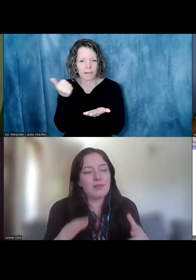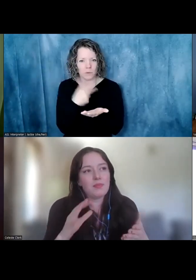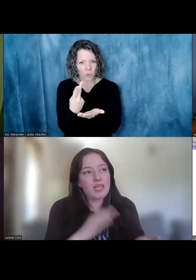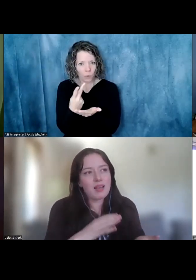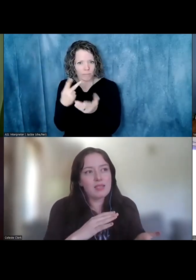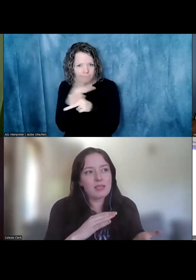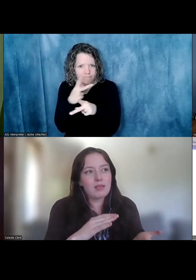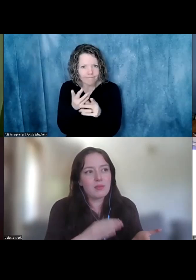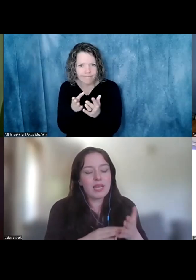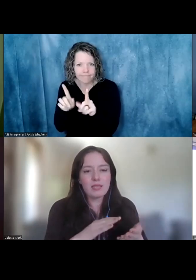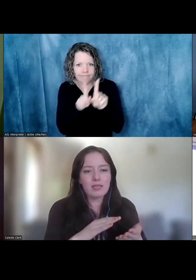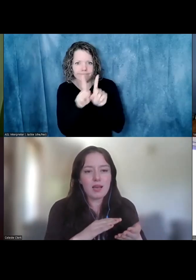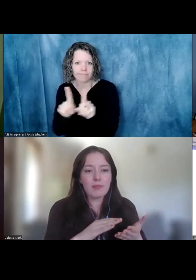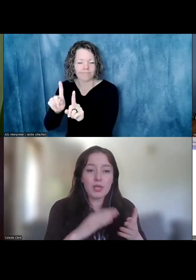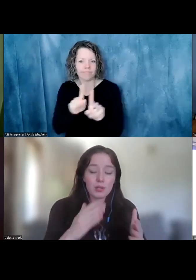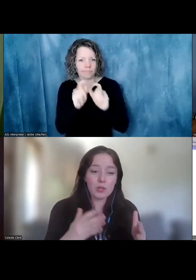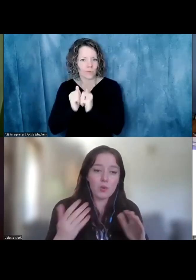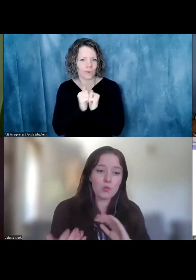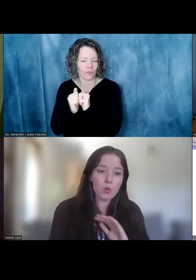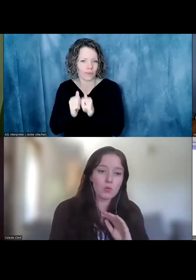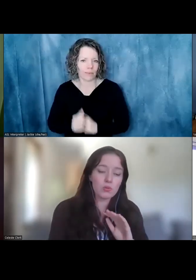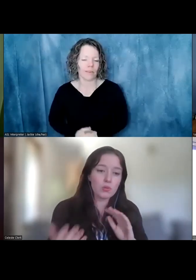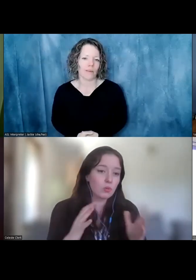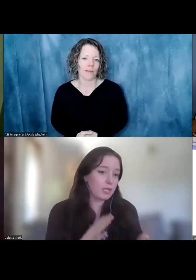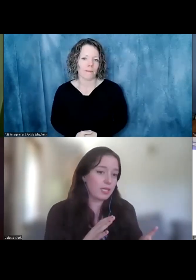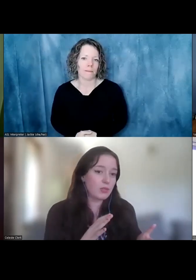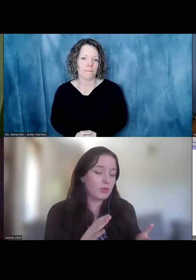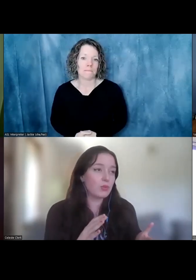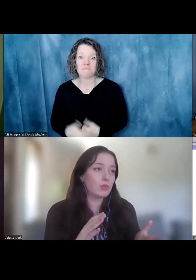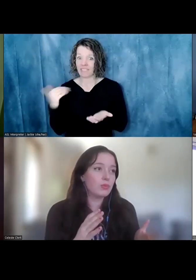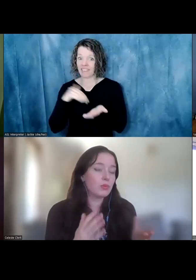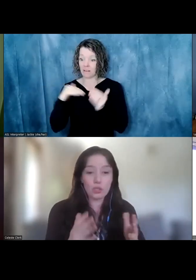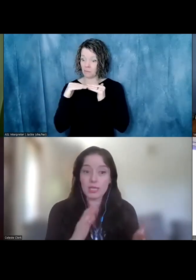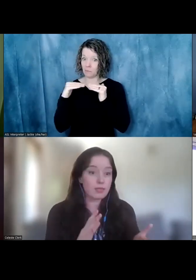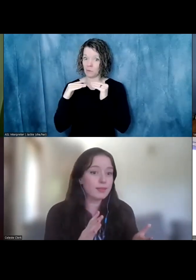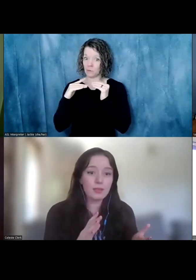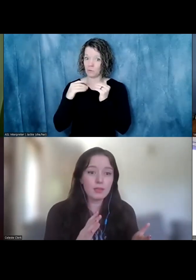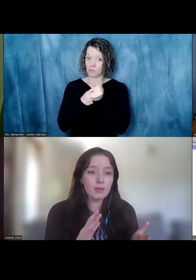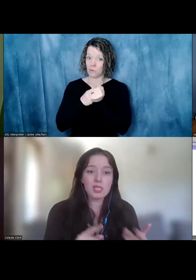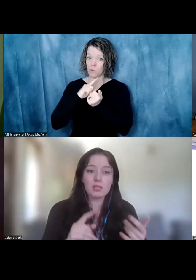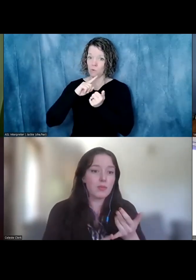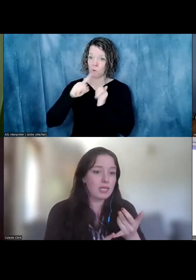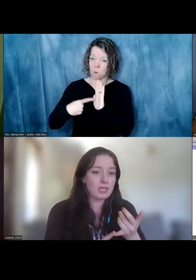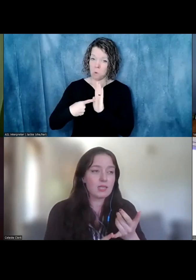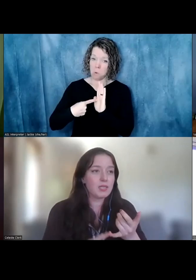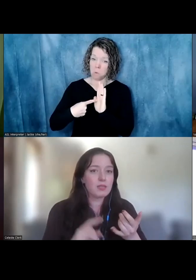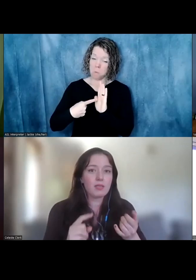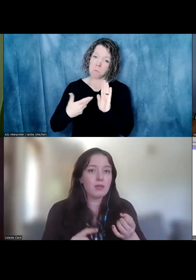And because, right, peer support roles don't need to or shouldn't be submitting assessments,